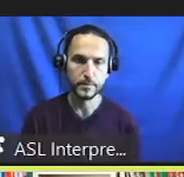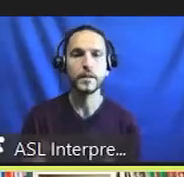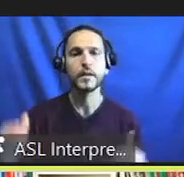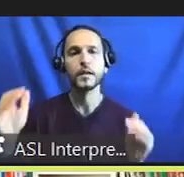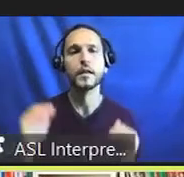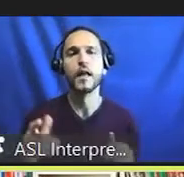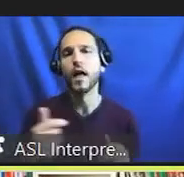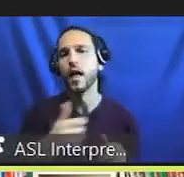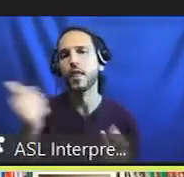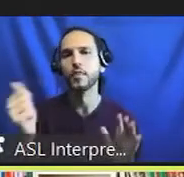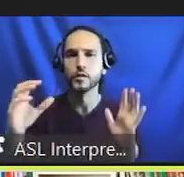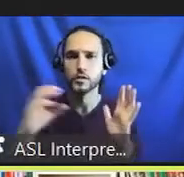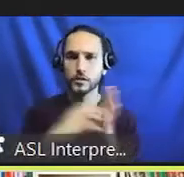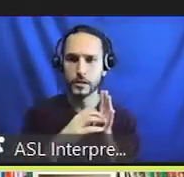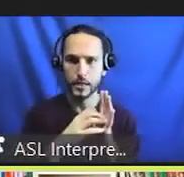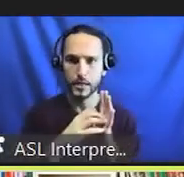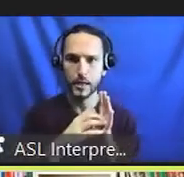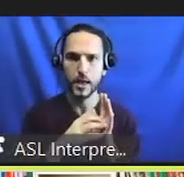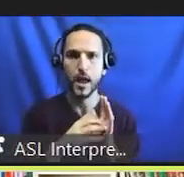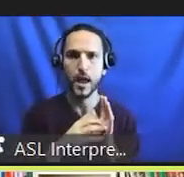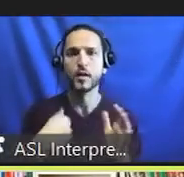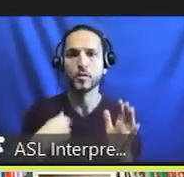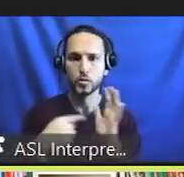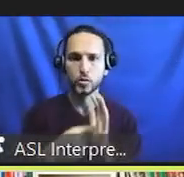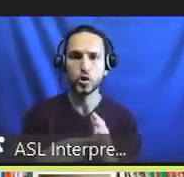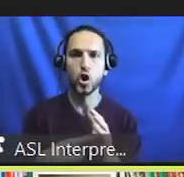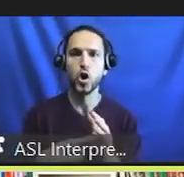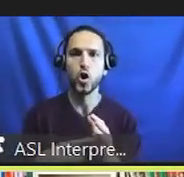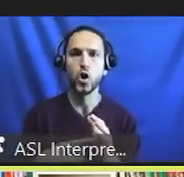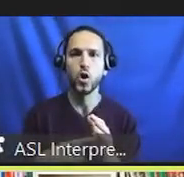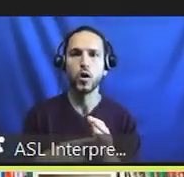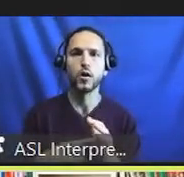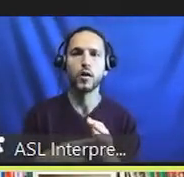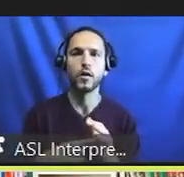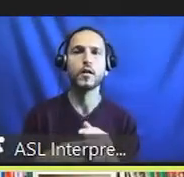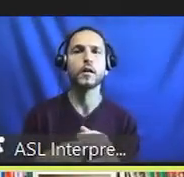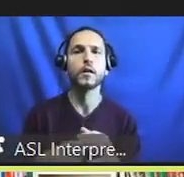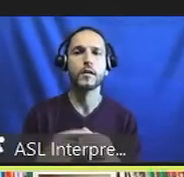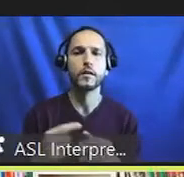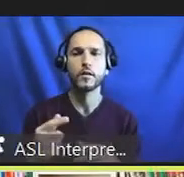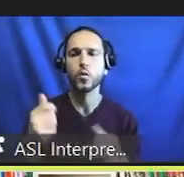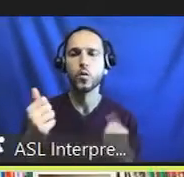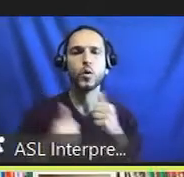is I've outlined four of what we consider the most